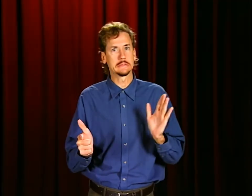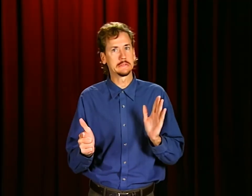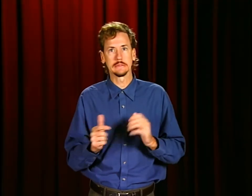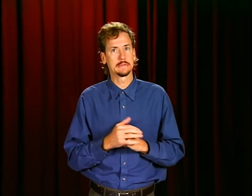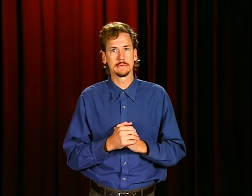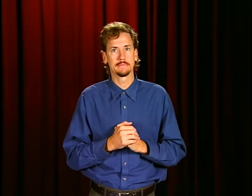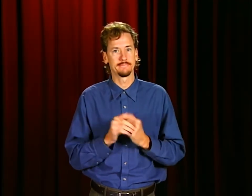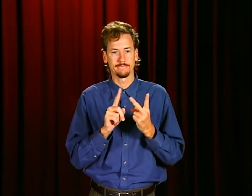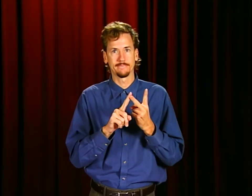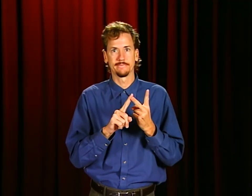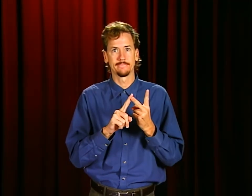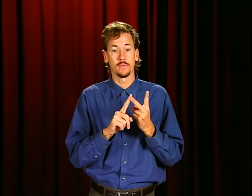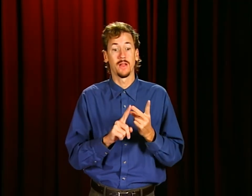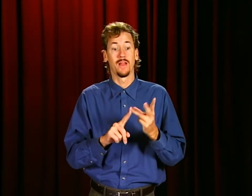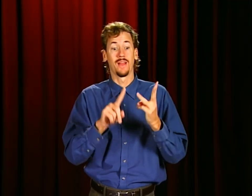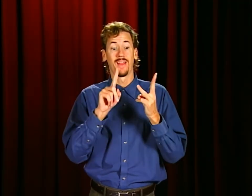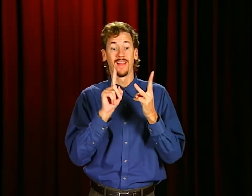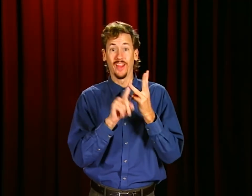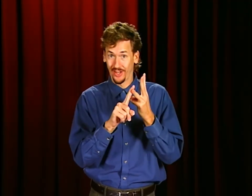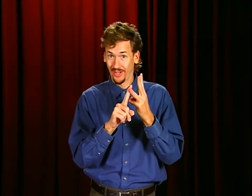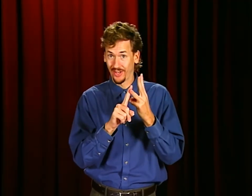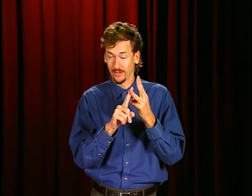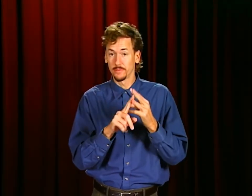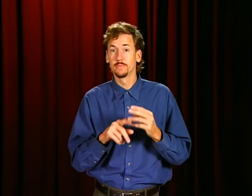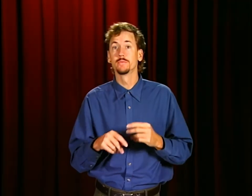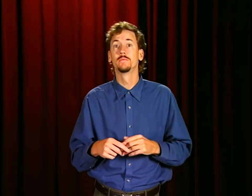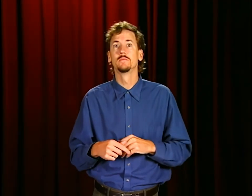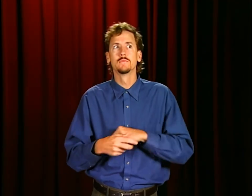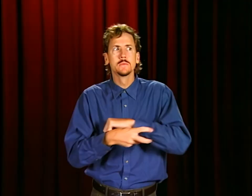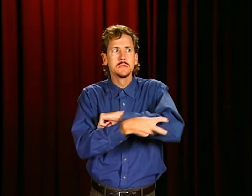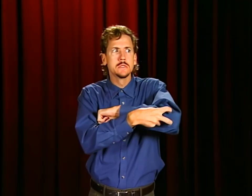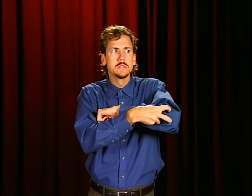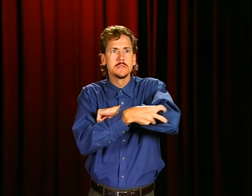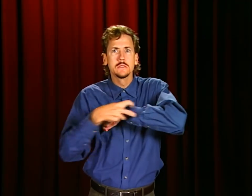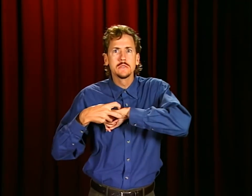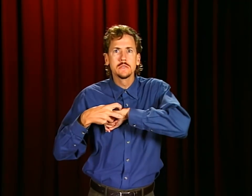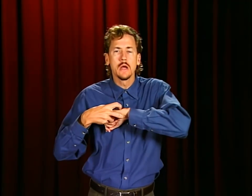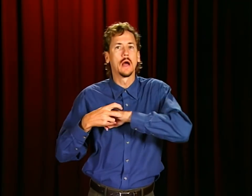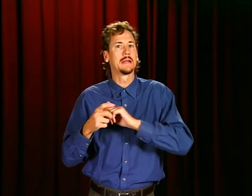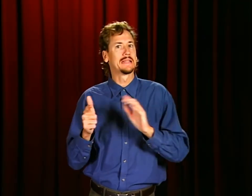YOU KNOW, HONESTY IS A VERY IMPORTANT THING TO HAVE. I HAVE A BIBLE STORY ABOUT THAT.